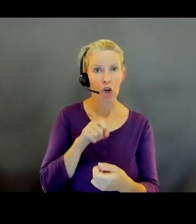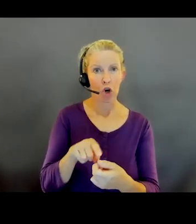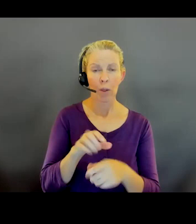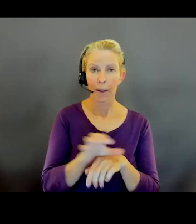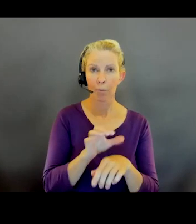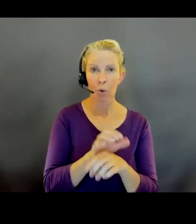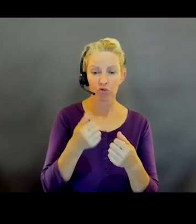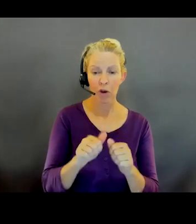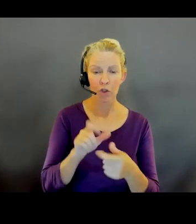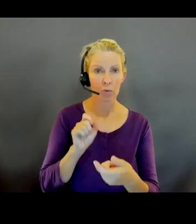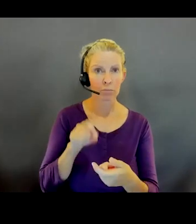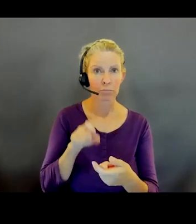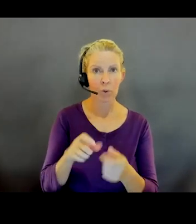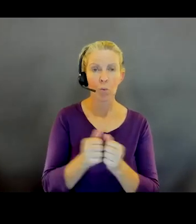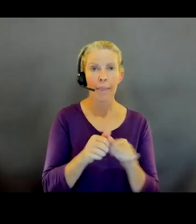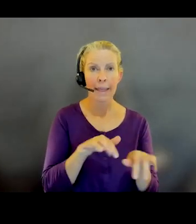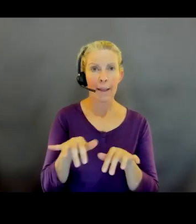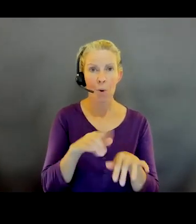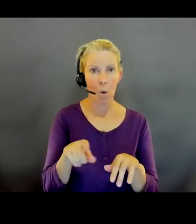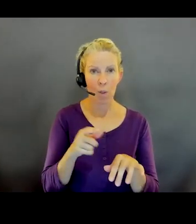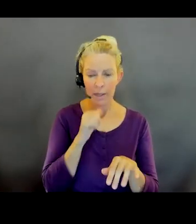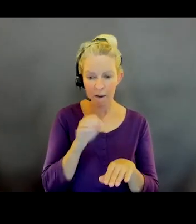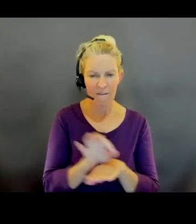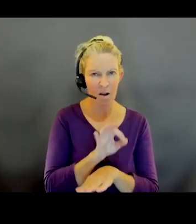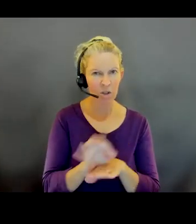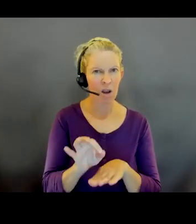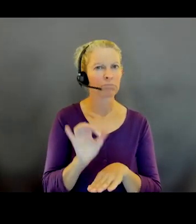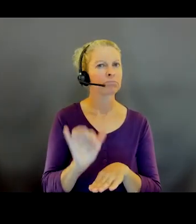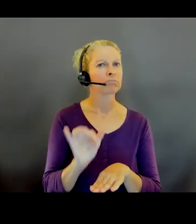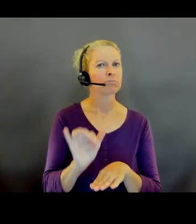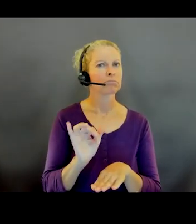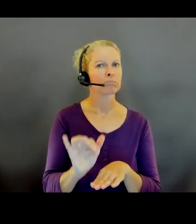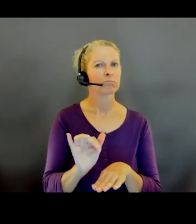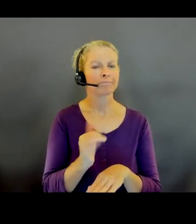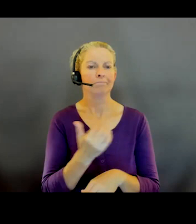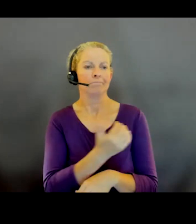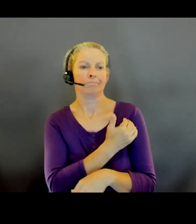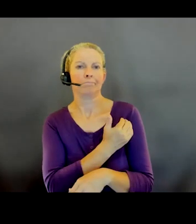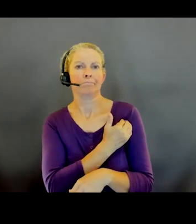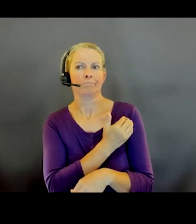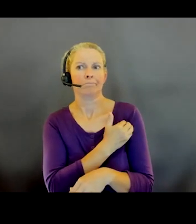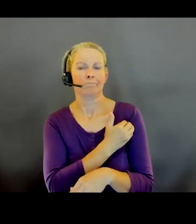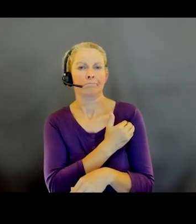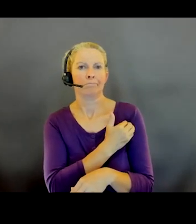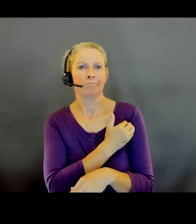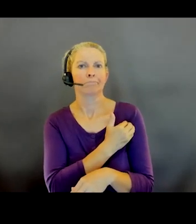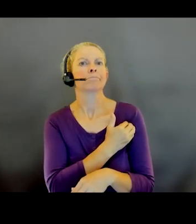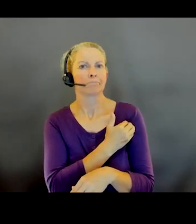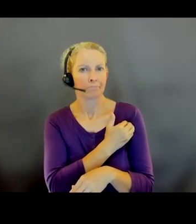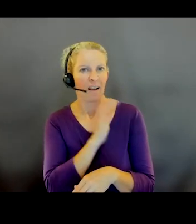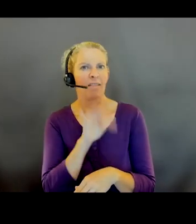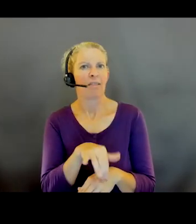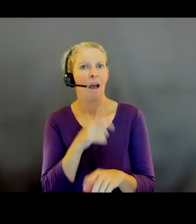with a keyboard only, it's not working. And it can reliably say, this is a keyboard failure. Things